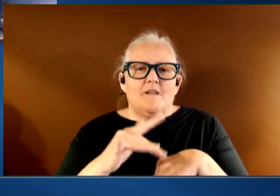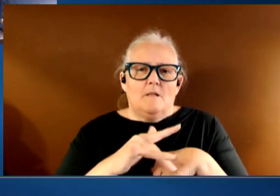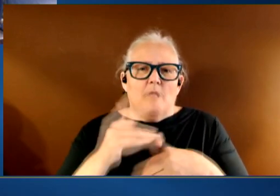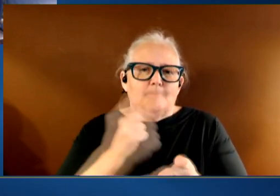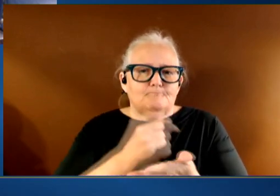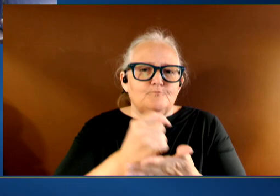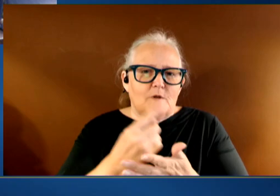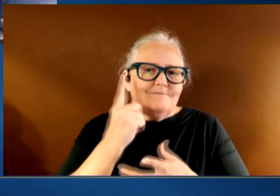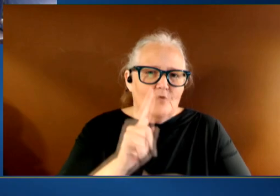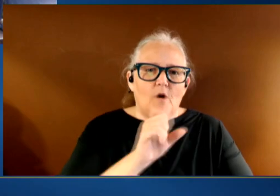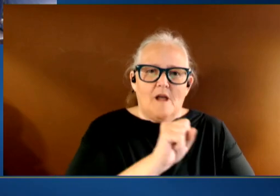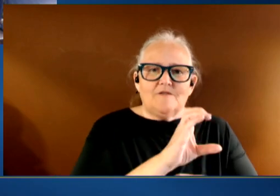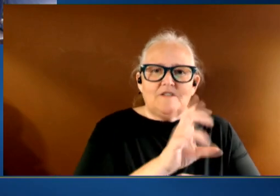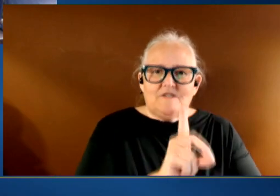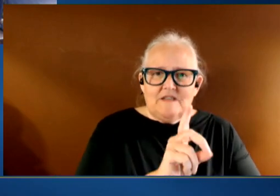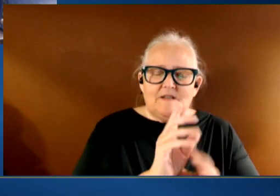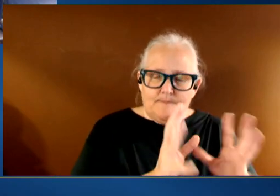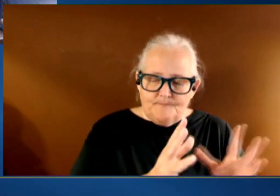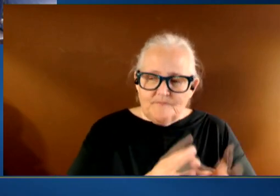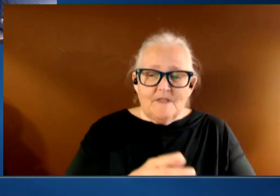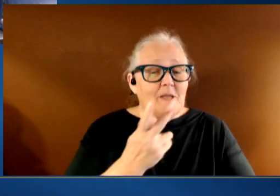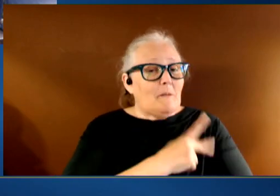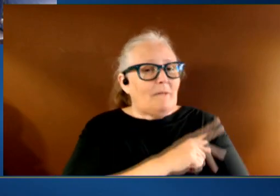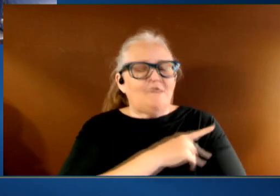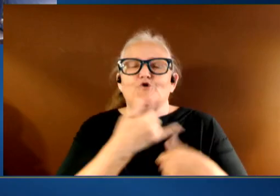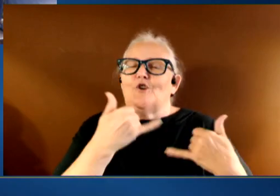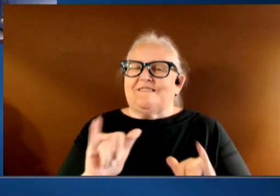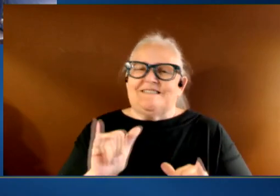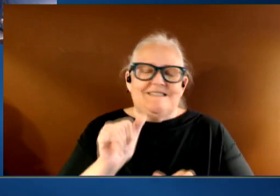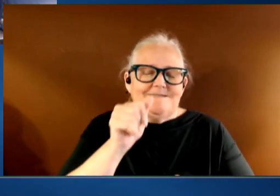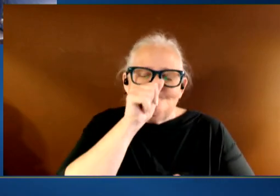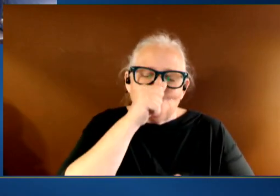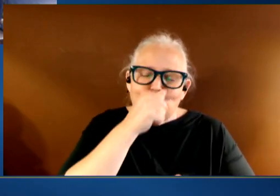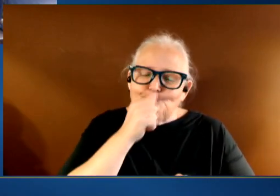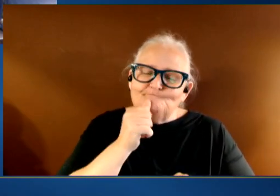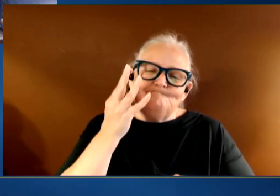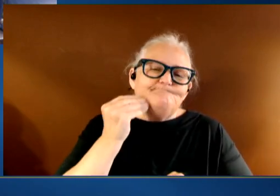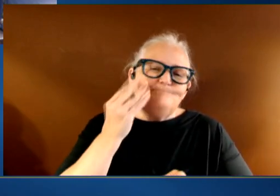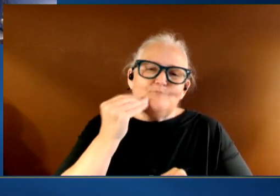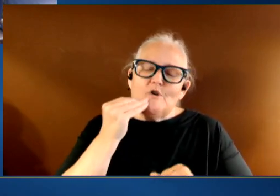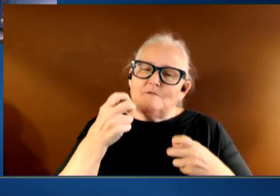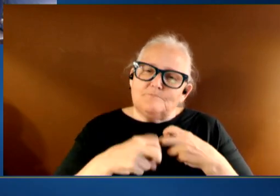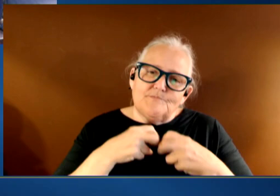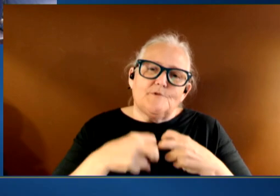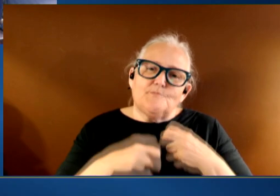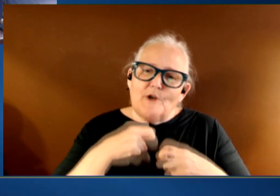continue to experience the complications of the disease. There remains a great unmet need for new,